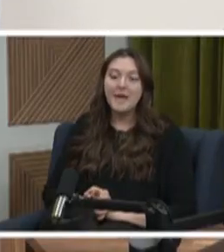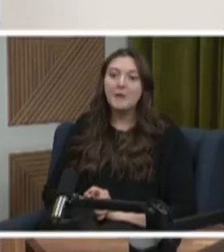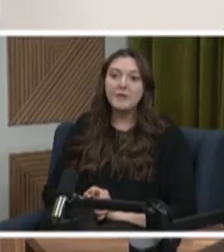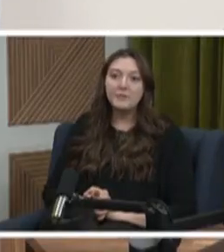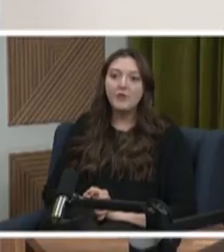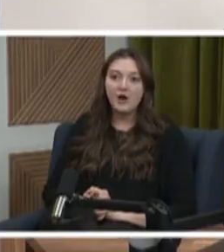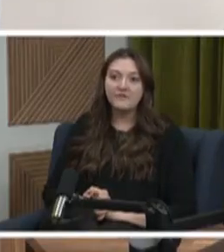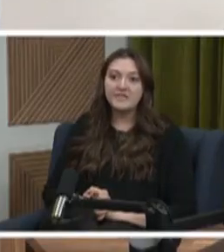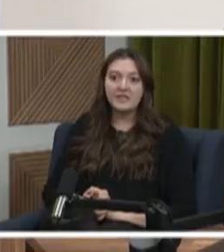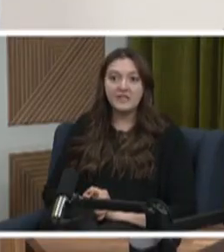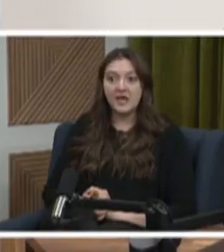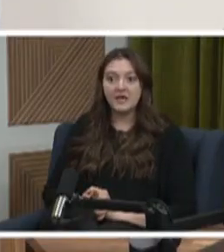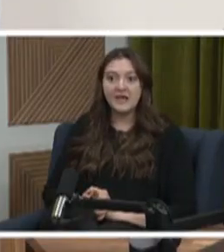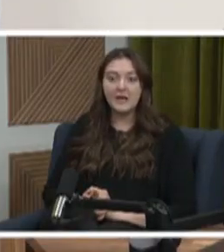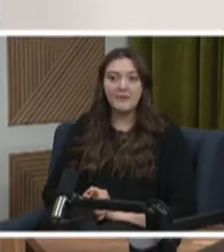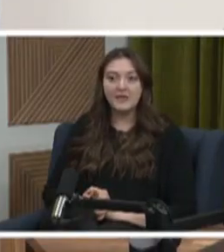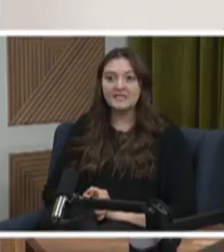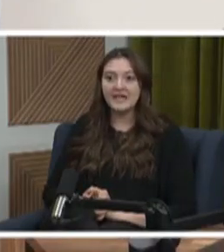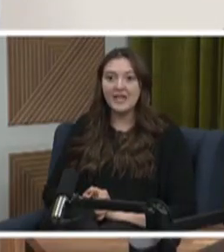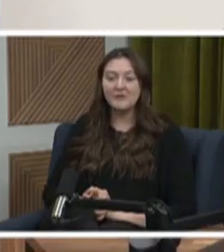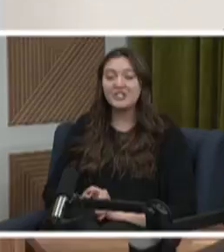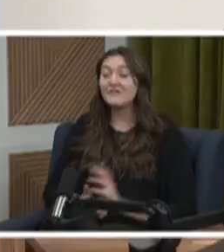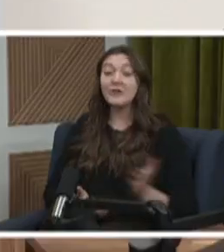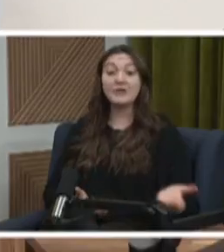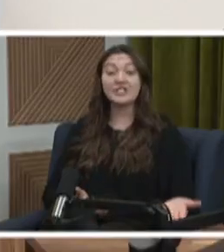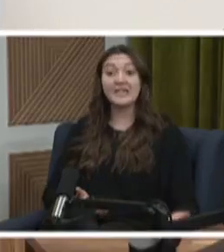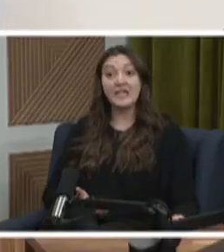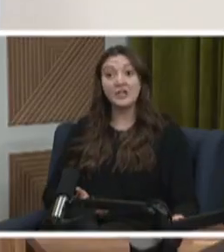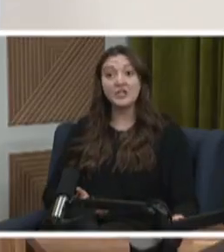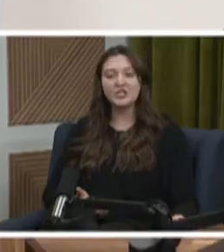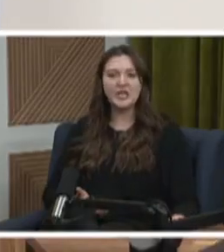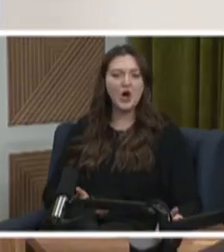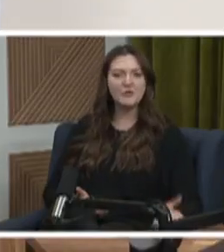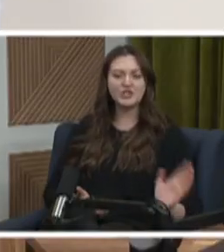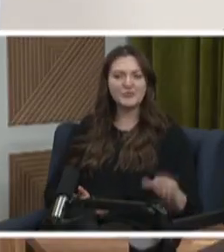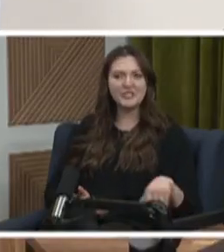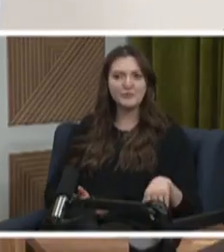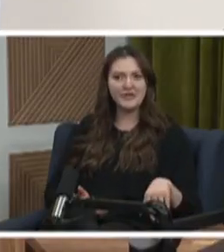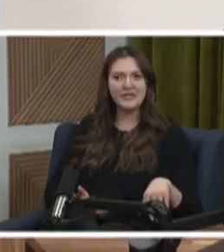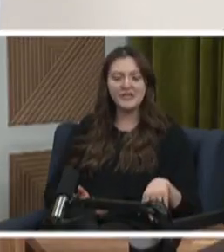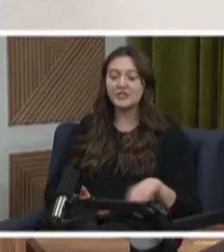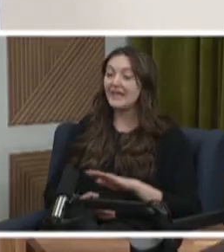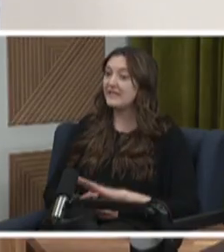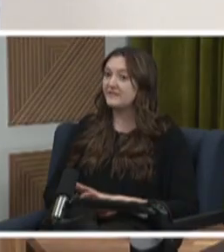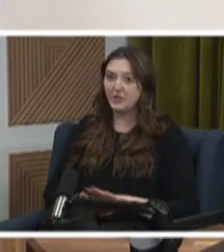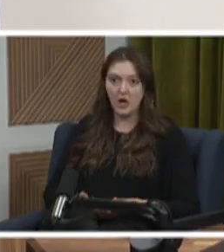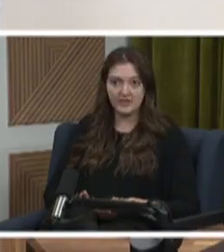People often think that American Sign Language is very much like English. It's like, oh, just written English. It is not.